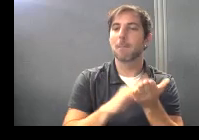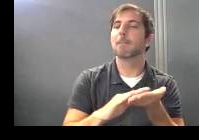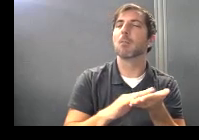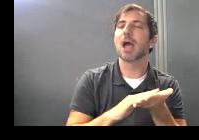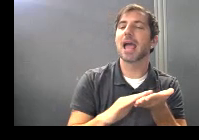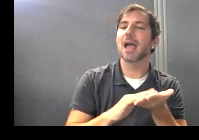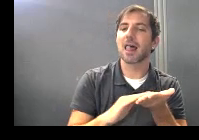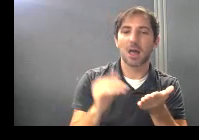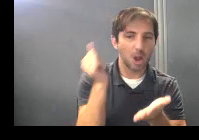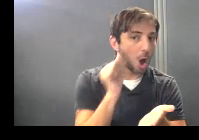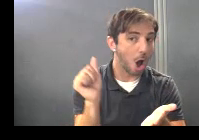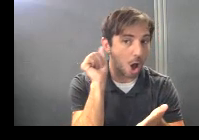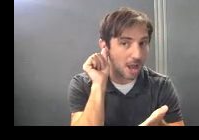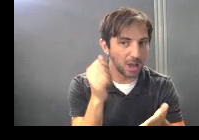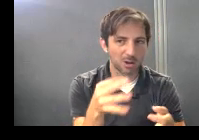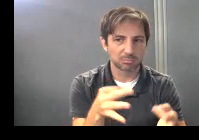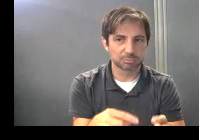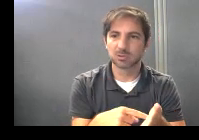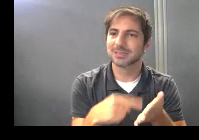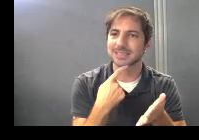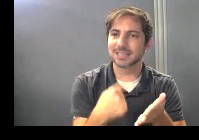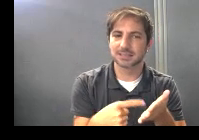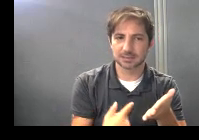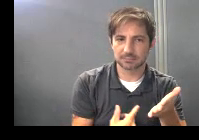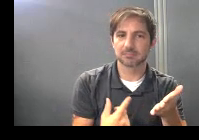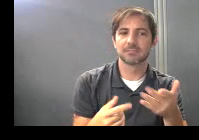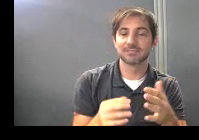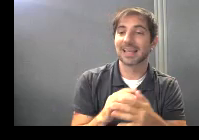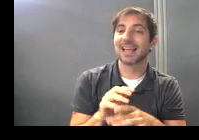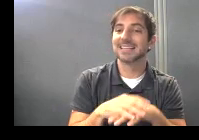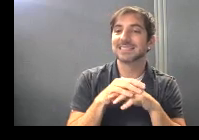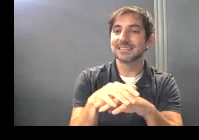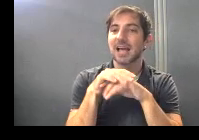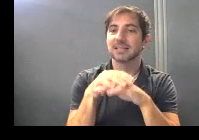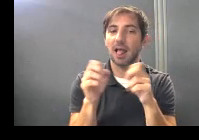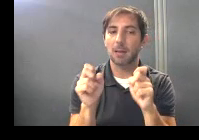AS TACTILE OPPORTUNITIES, SIGHTED GUIDES AND AUDIO DESCRIPTION.